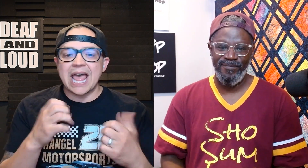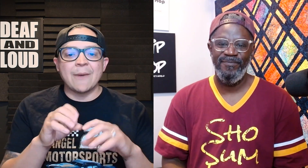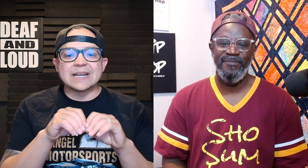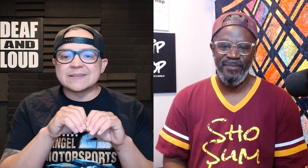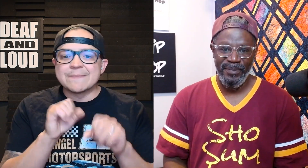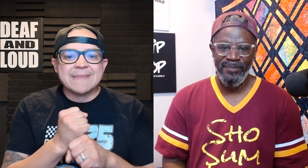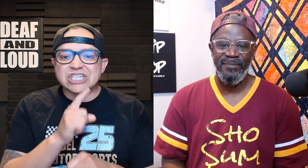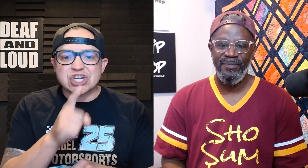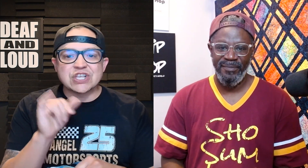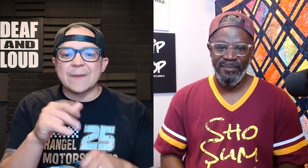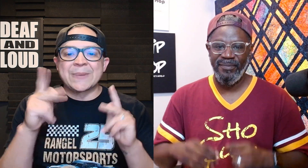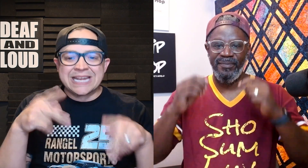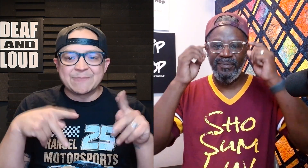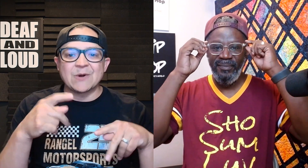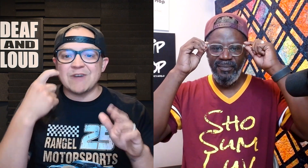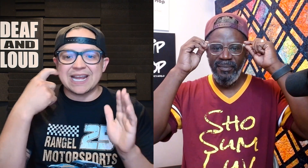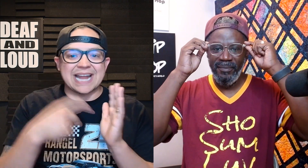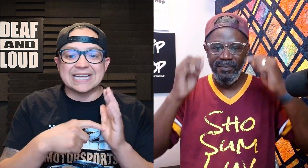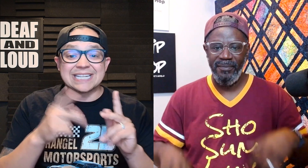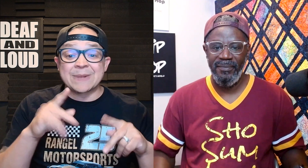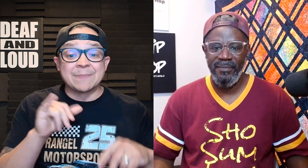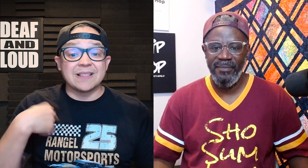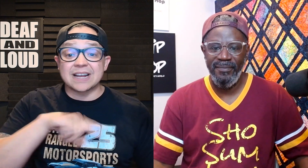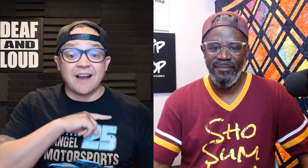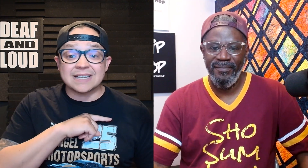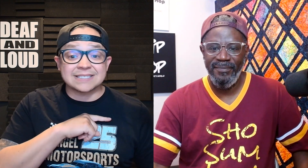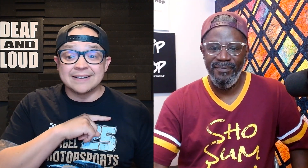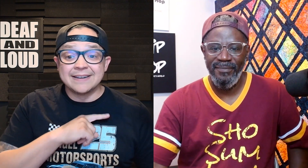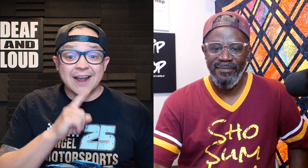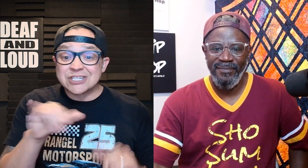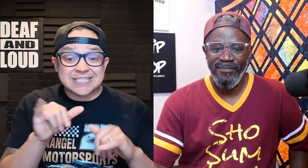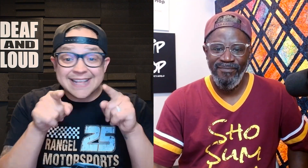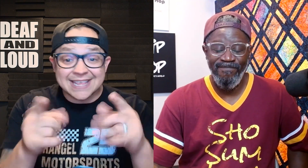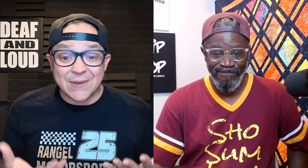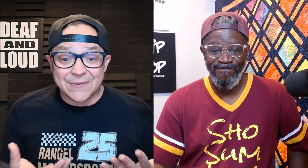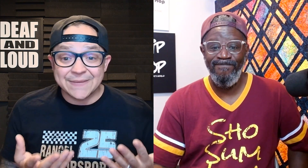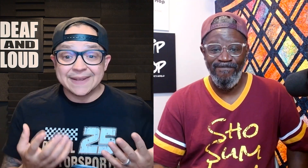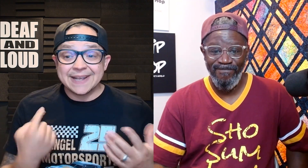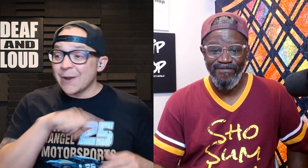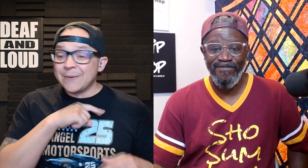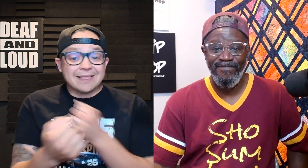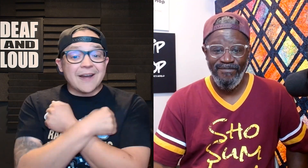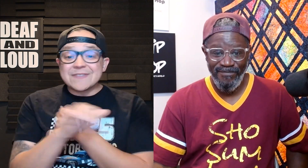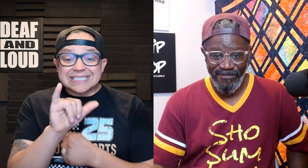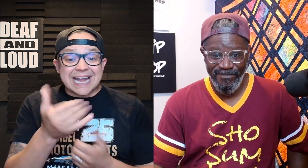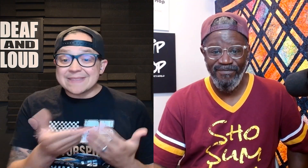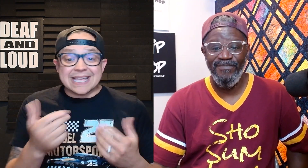I want to make sure that people recognize that people like us are just like you. We love the same things.